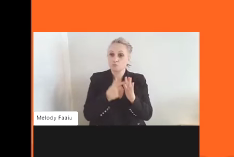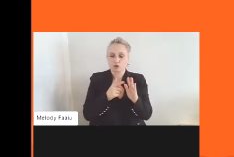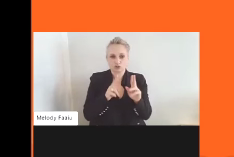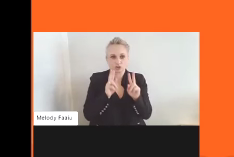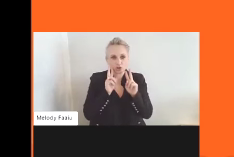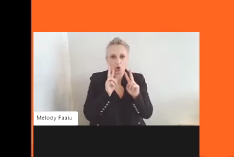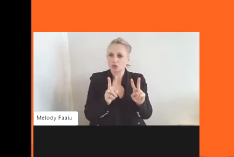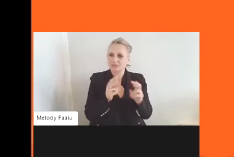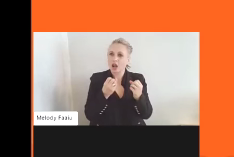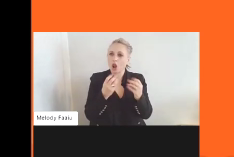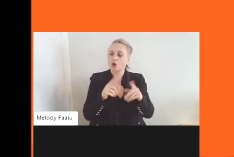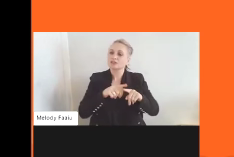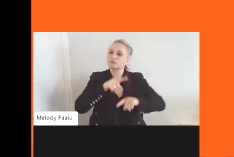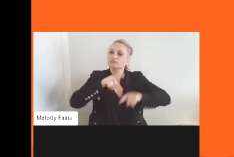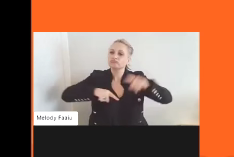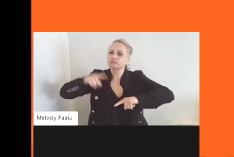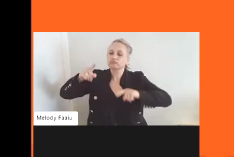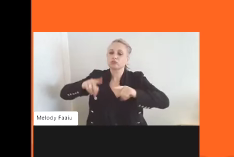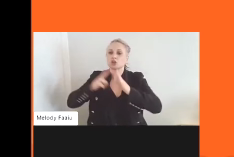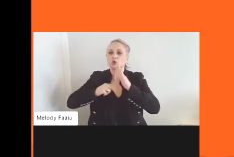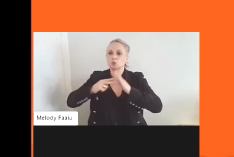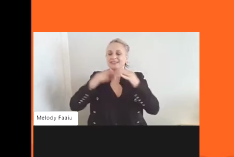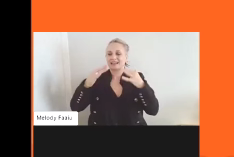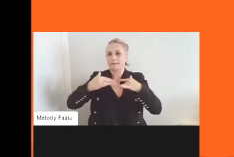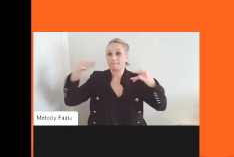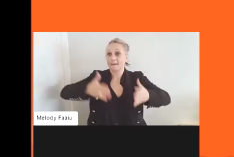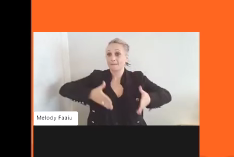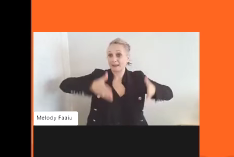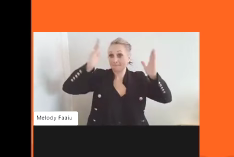at their accessible features and compare them with the New Zealand